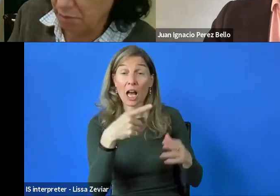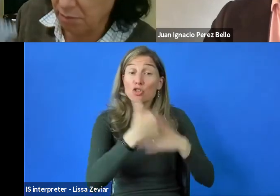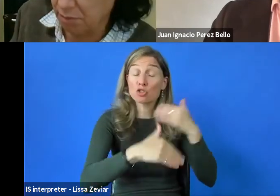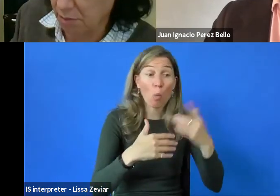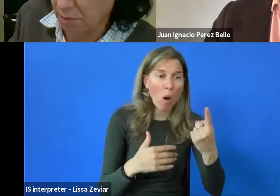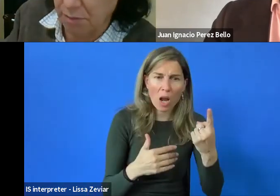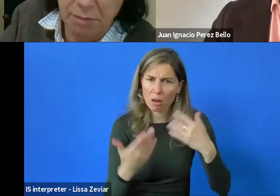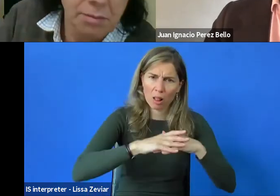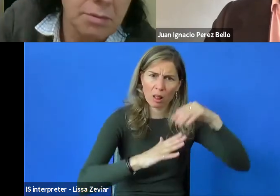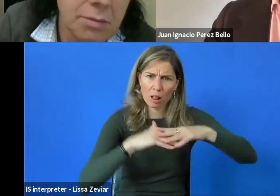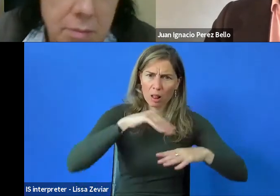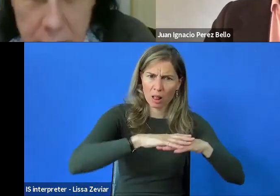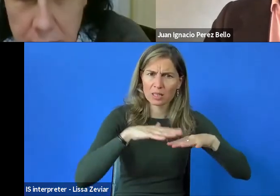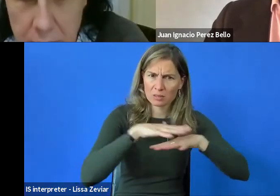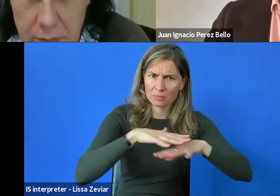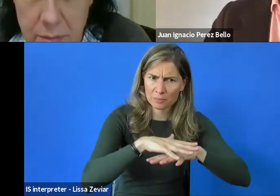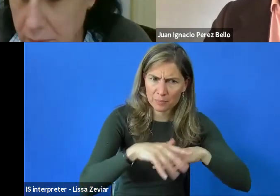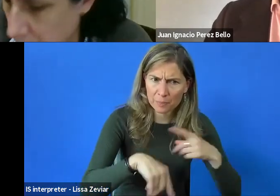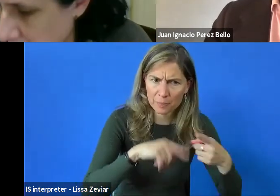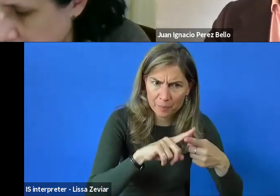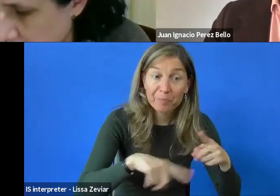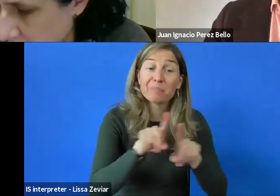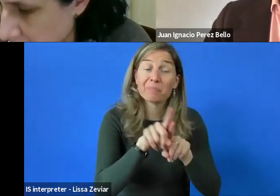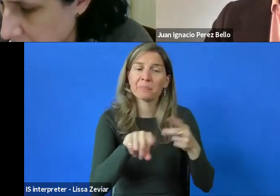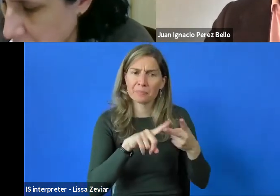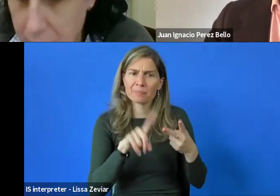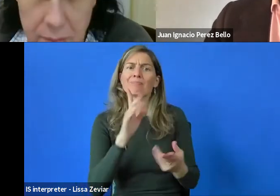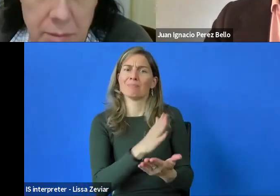and ensuring the full development, advancement and empowerment of women